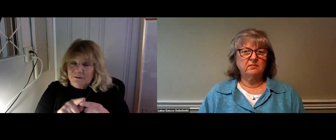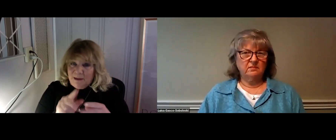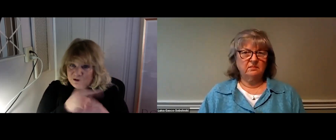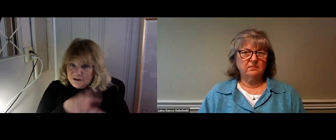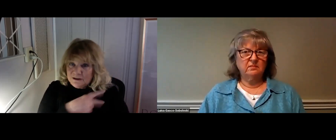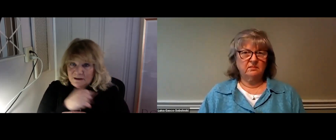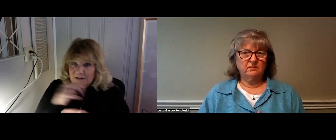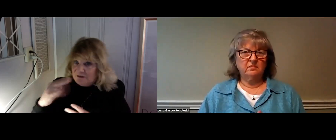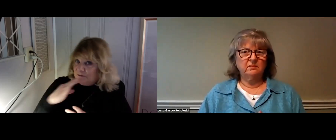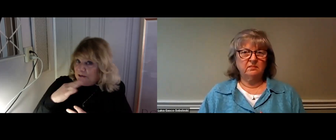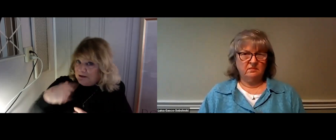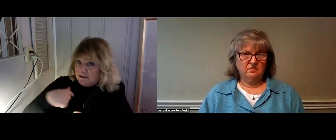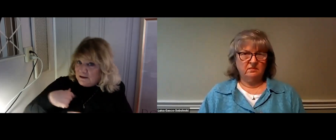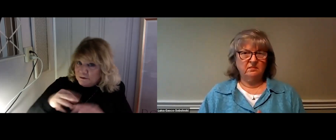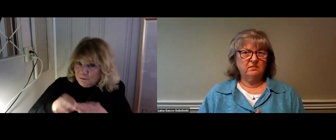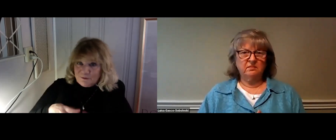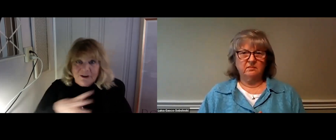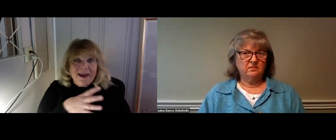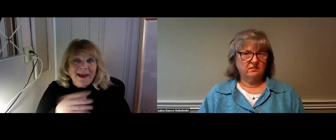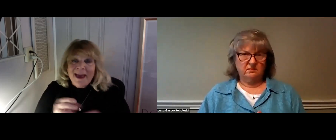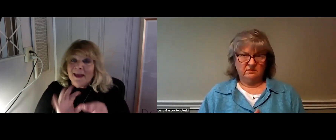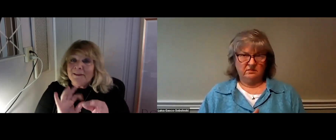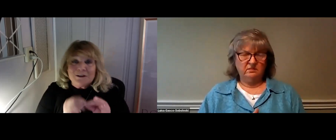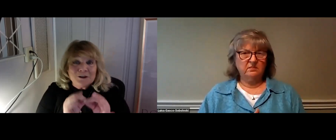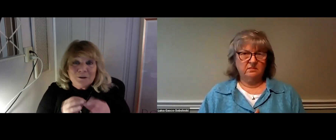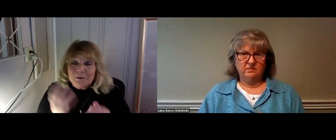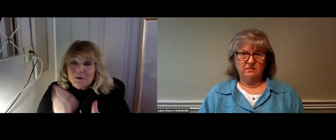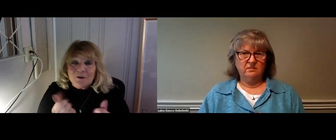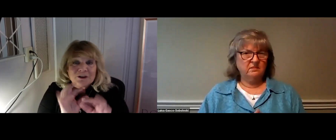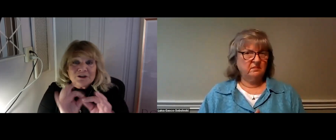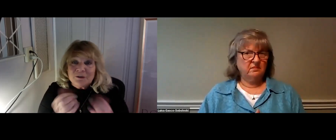patient, not to speak to the interpreter, and the interpreter will interpret